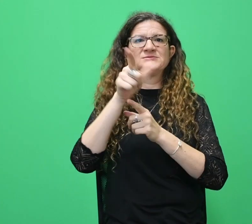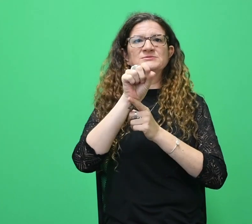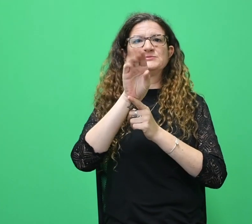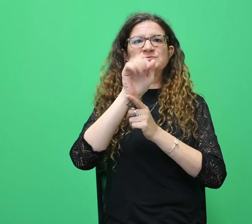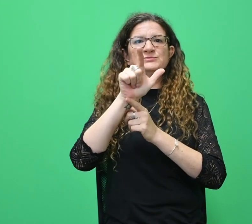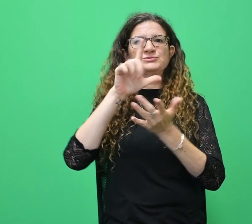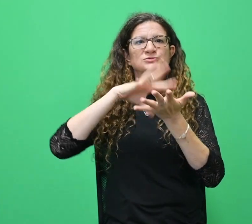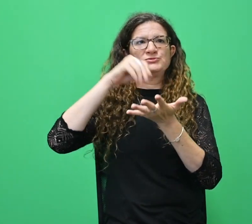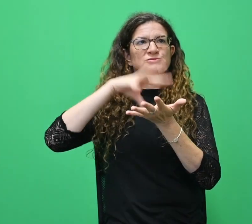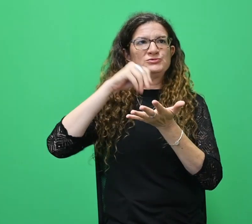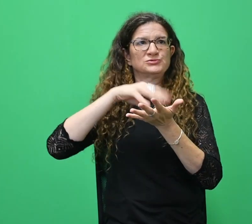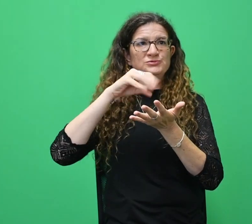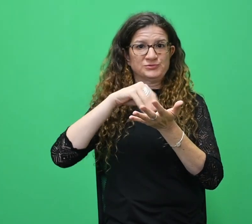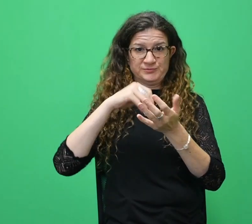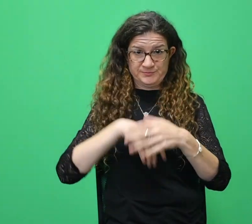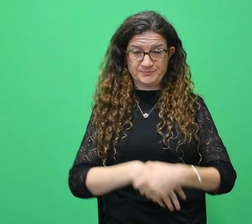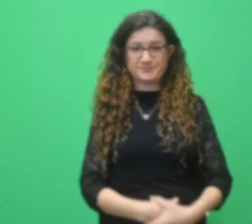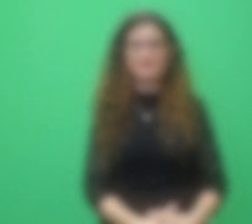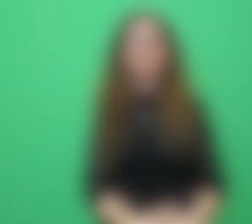in global learning.